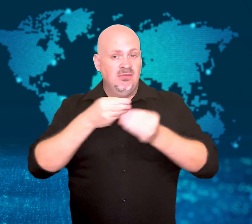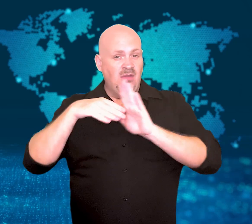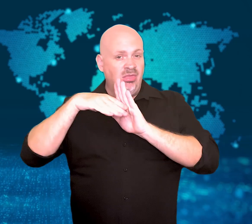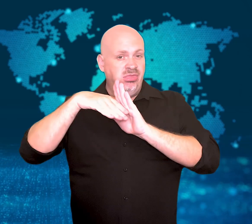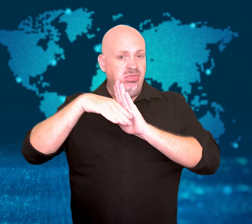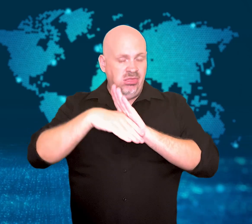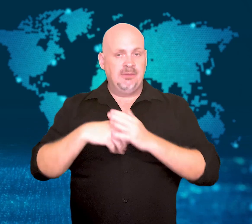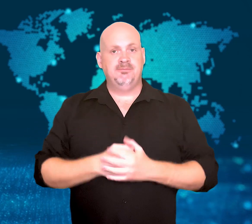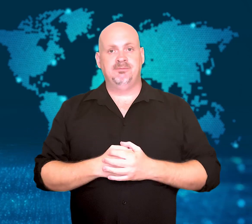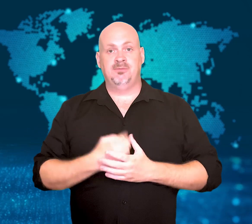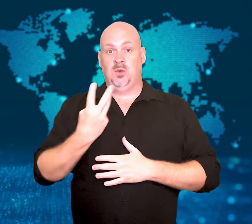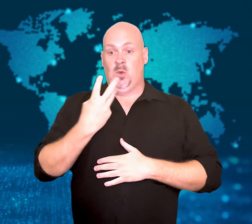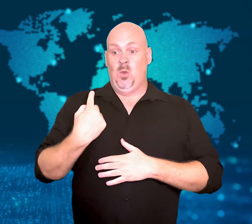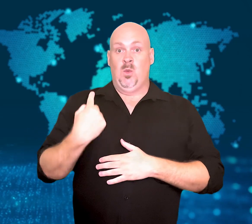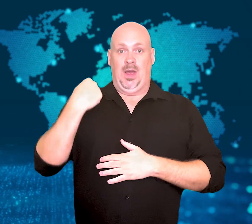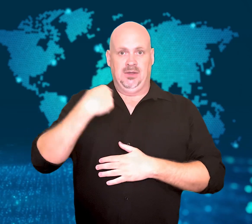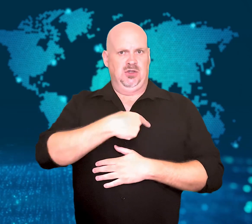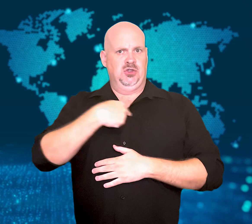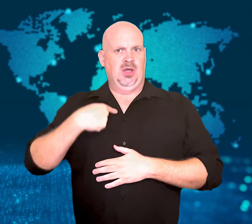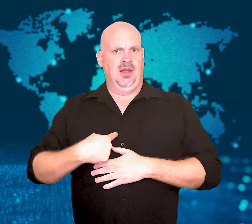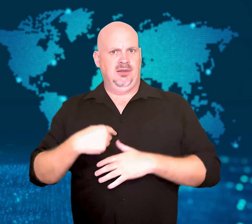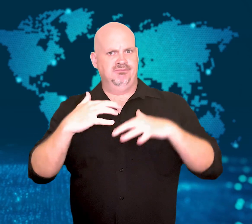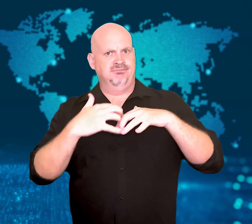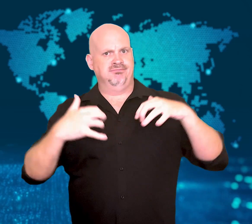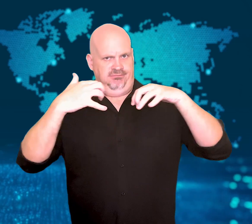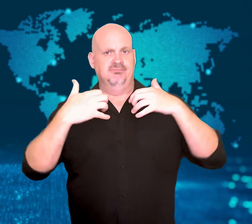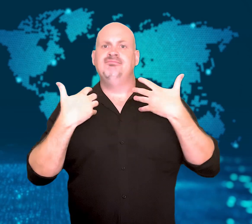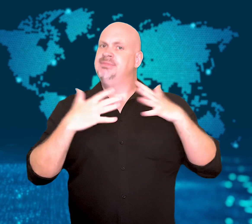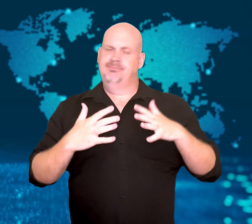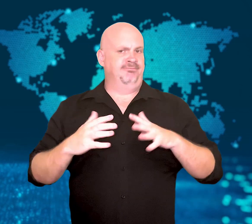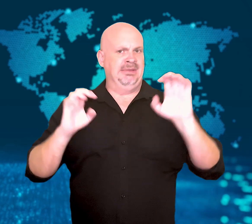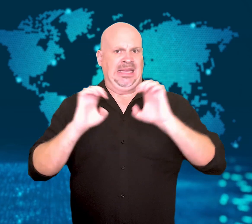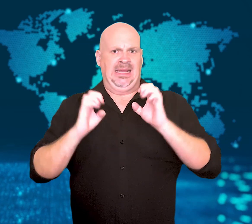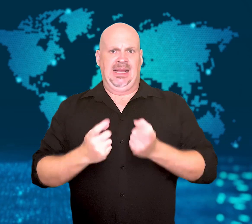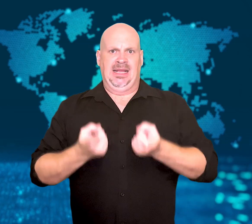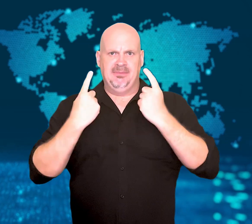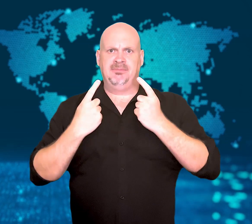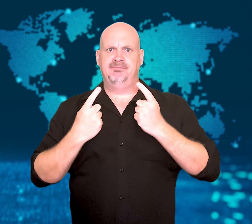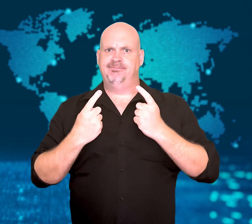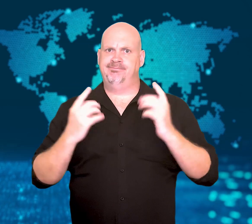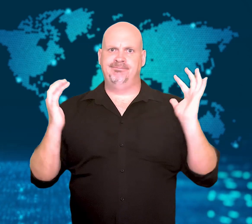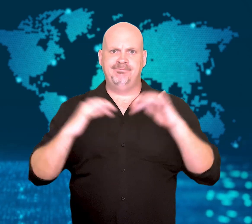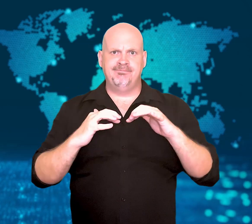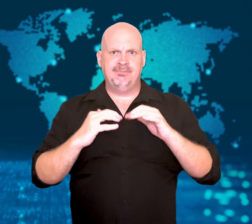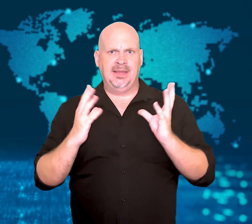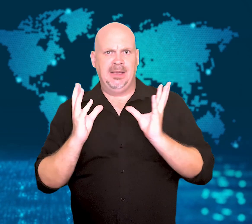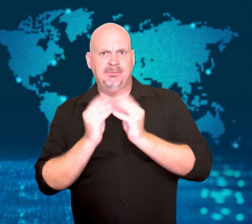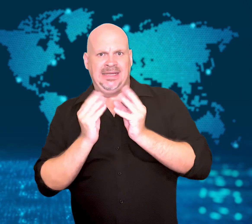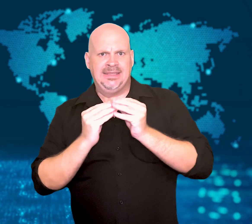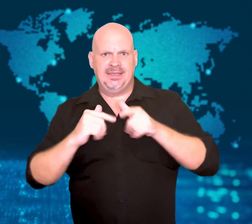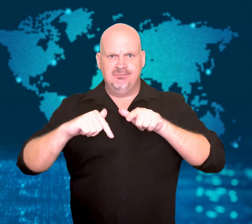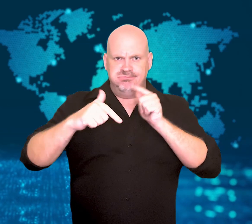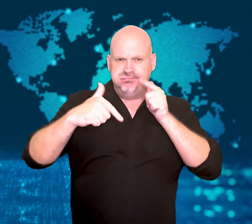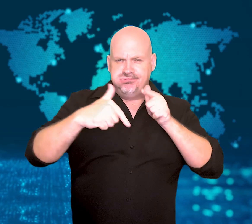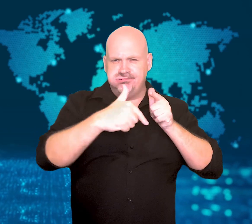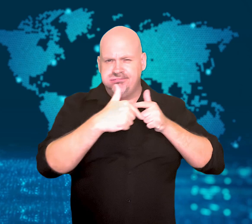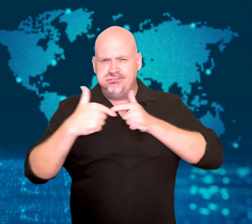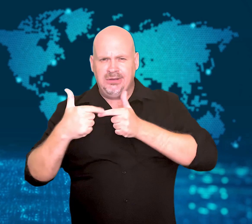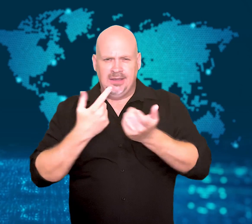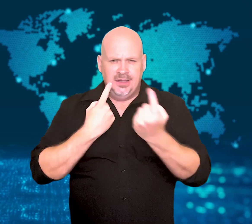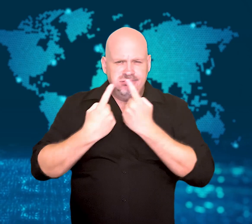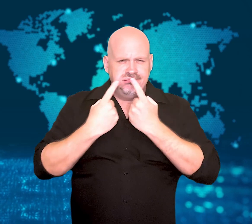As a result, on Wednesday, China's cabinet held an emergency meeting